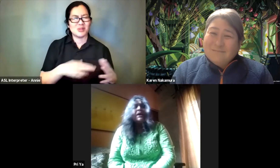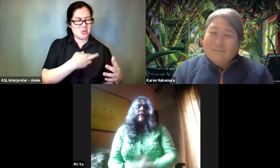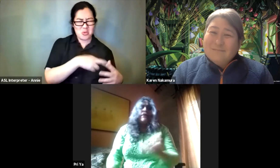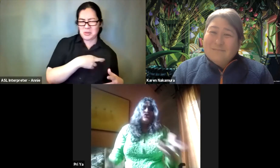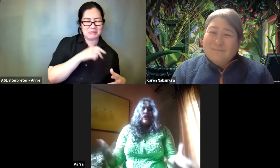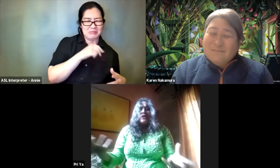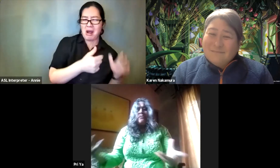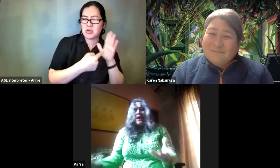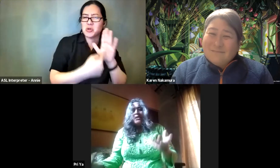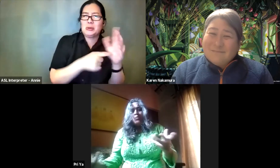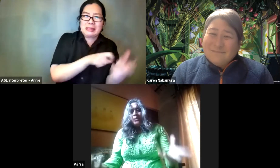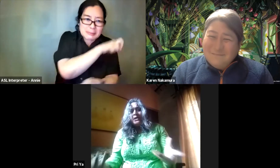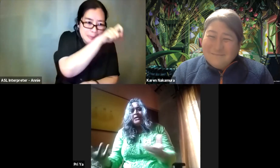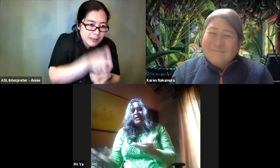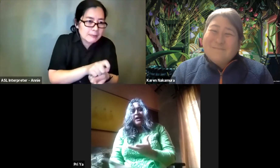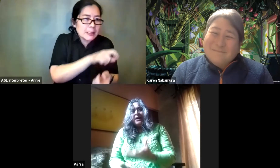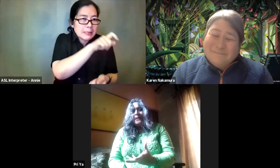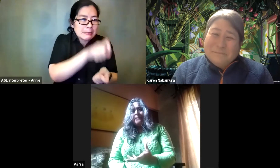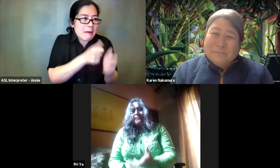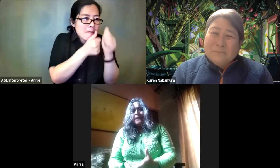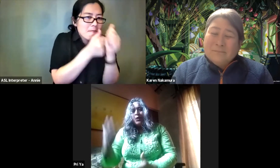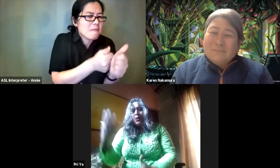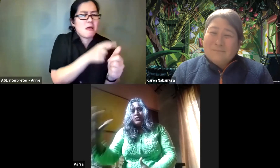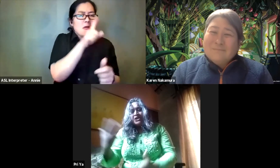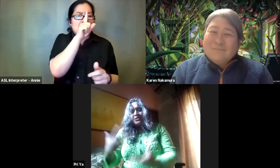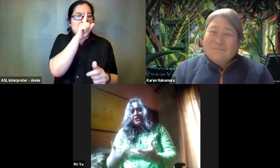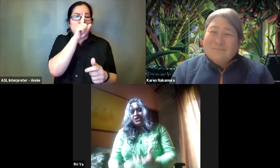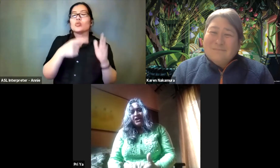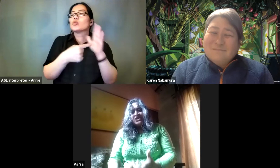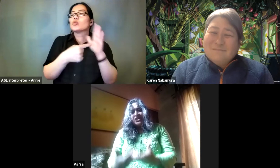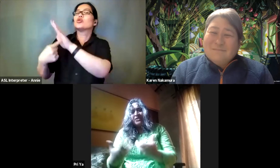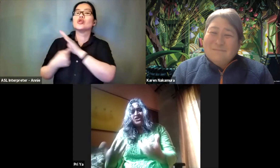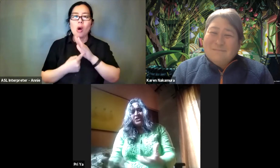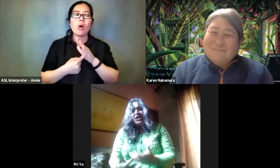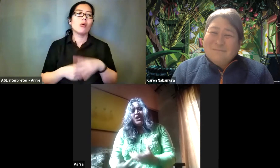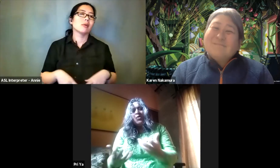about gender man and woman, you know older generation, younger generation all of that